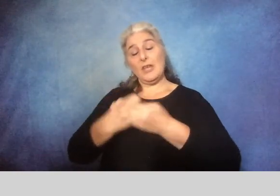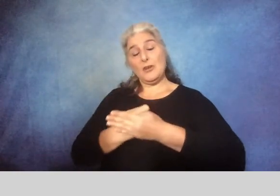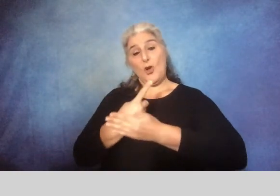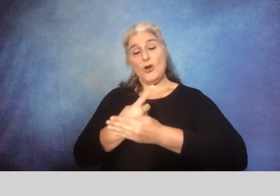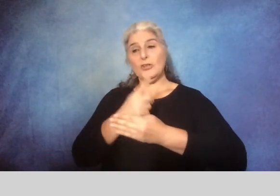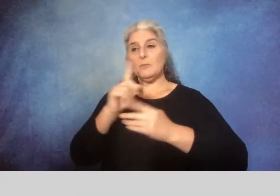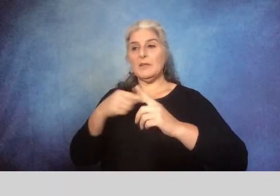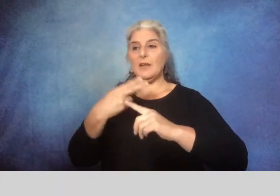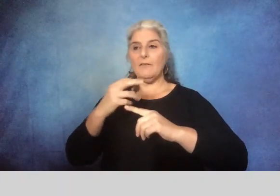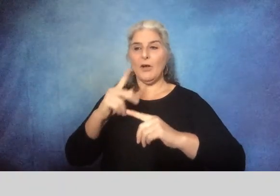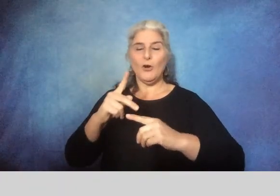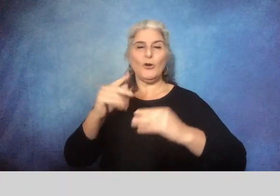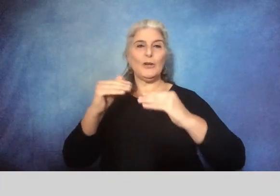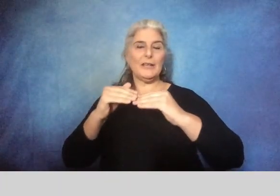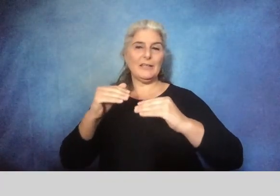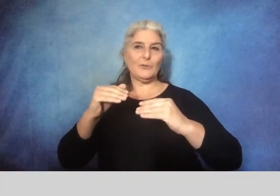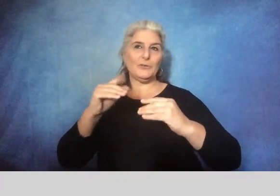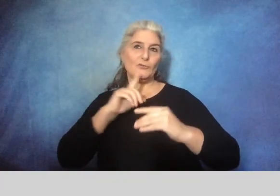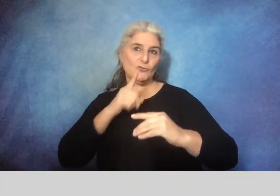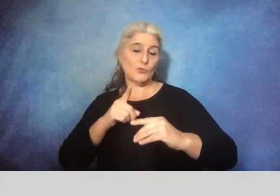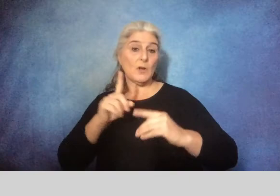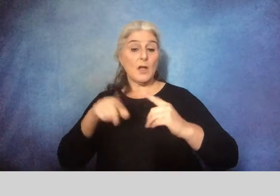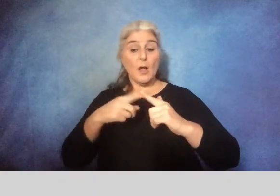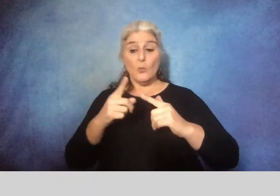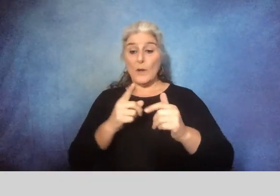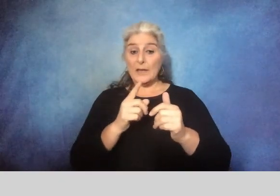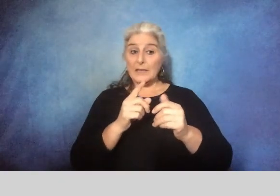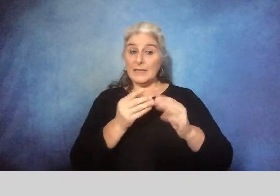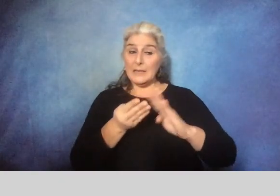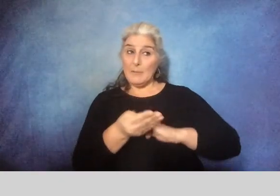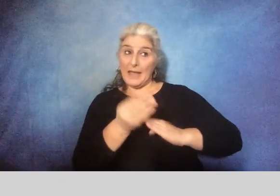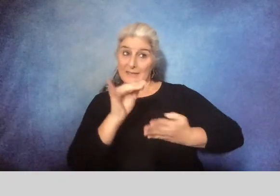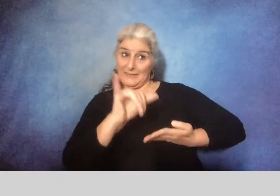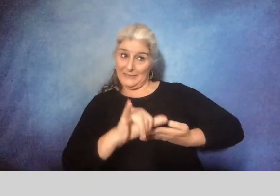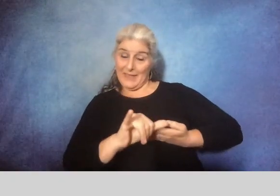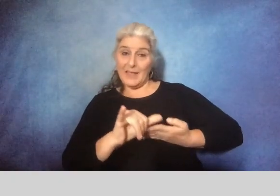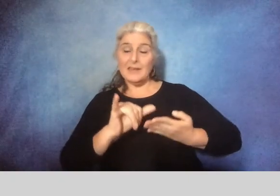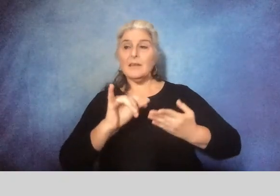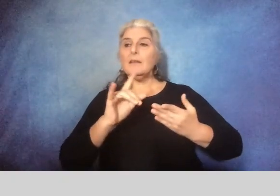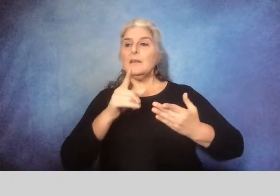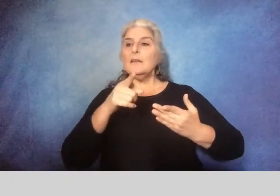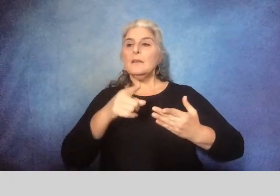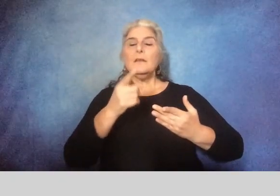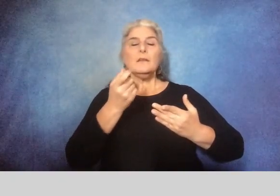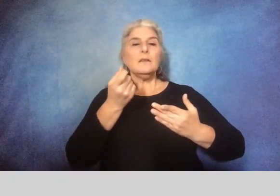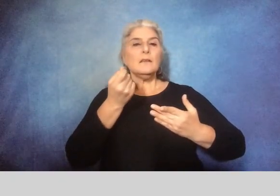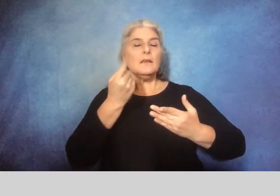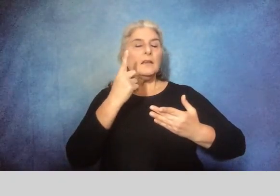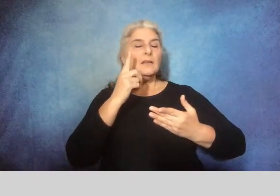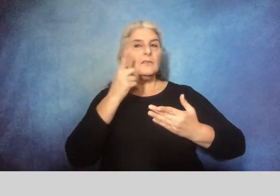When once that is passed, the pluggy understands that it should stop